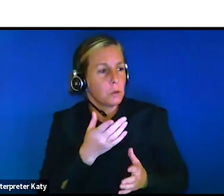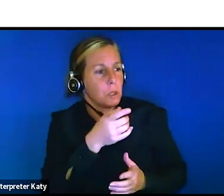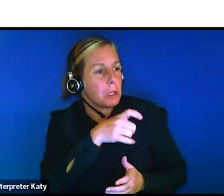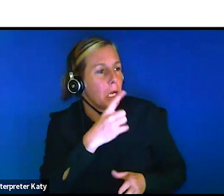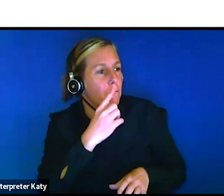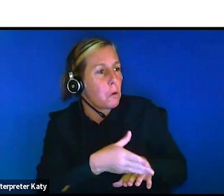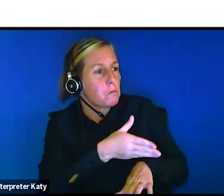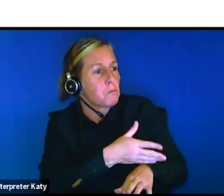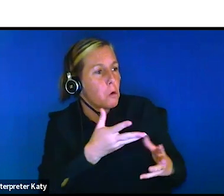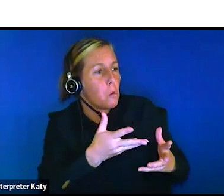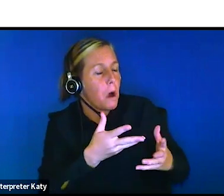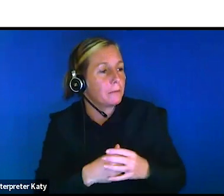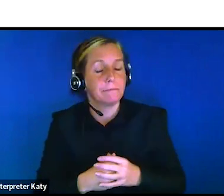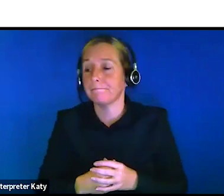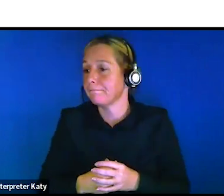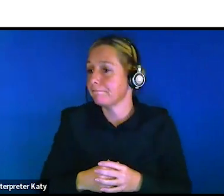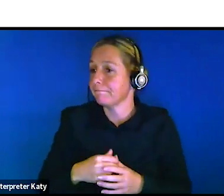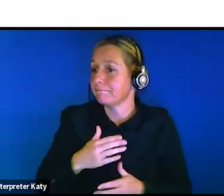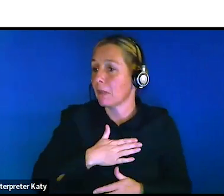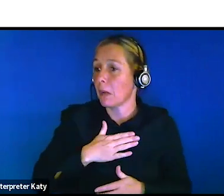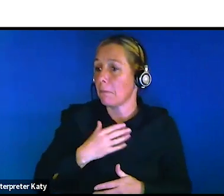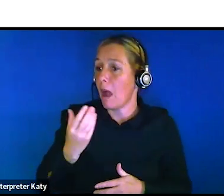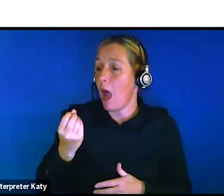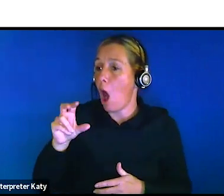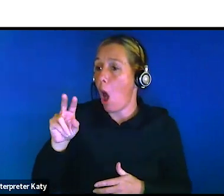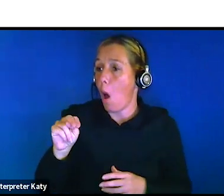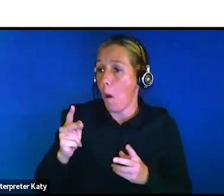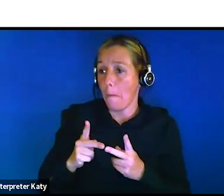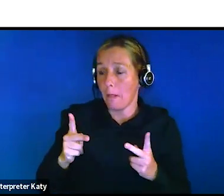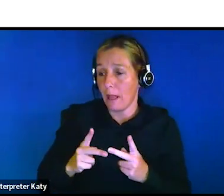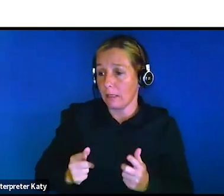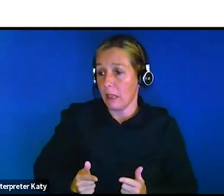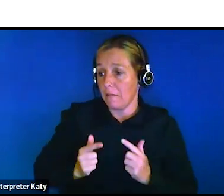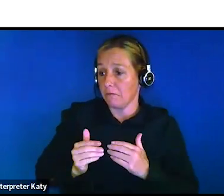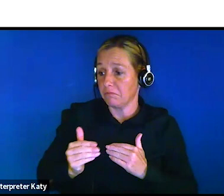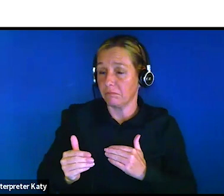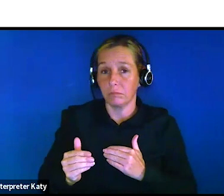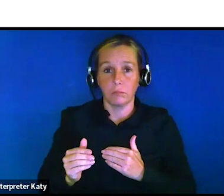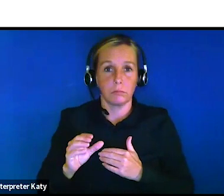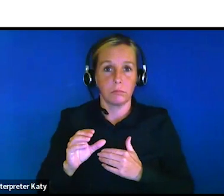I told her I needed my own place to live and she made that happen.